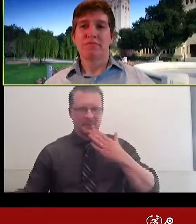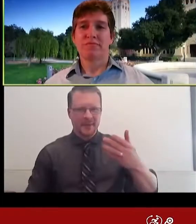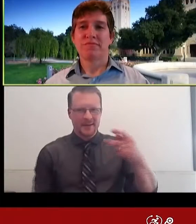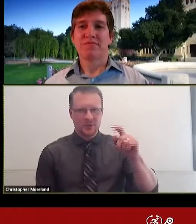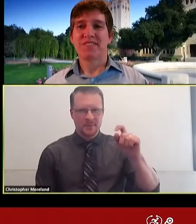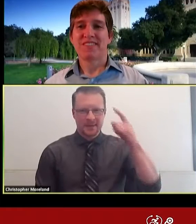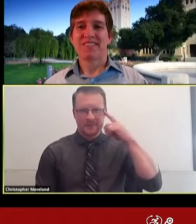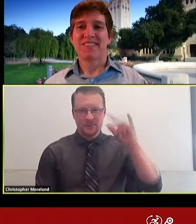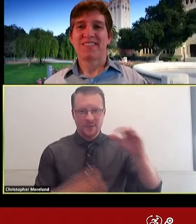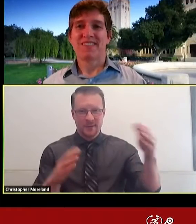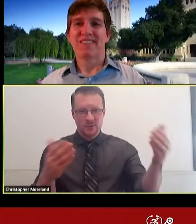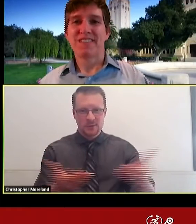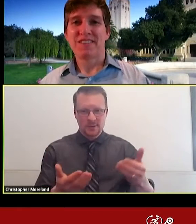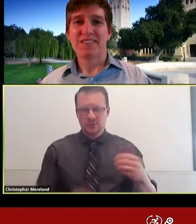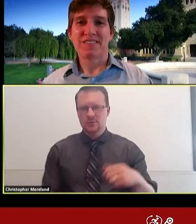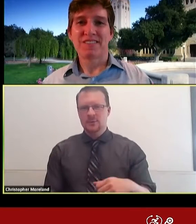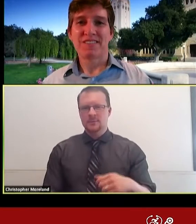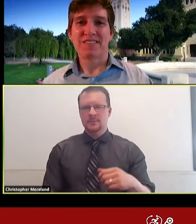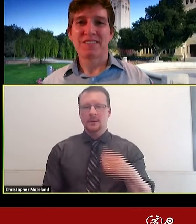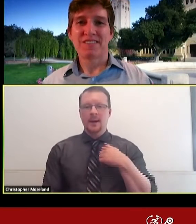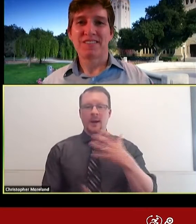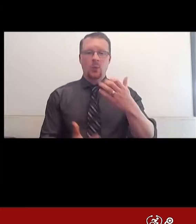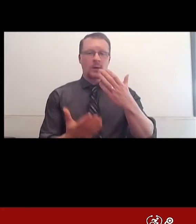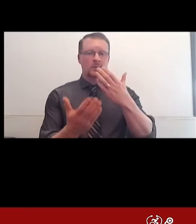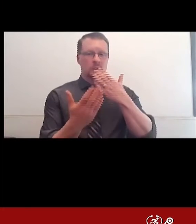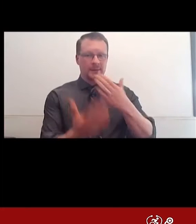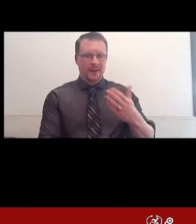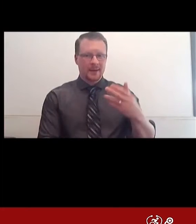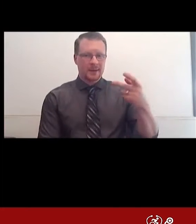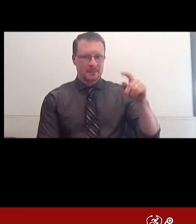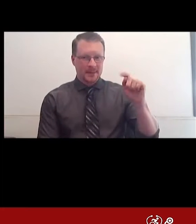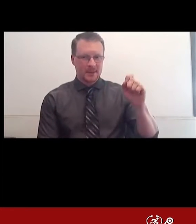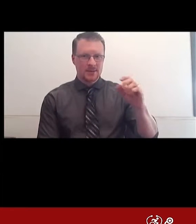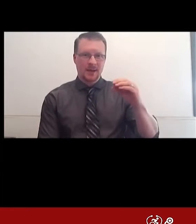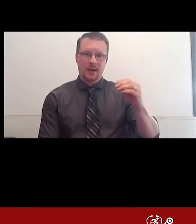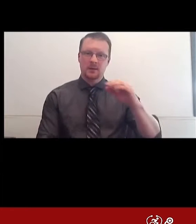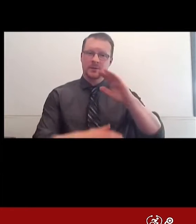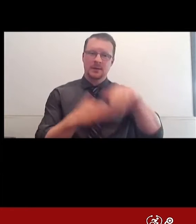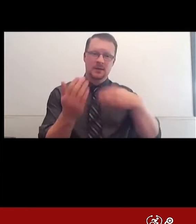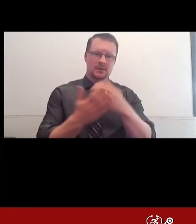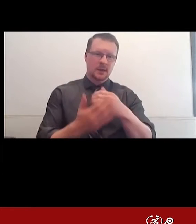Good afternoon. Thank you Peter for that introduction. I'd like to thank Pete